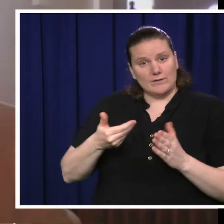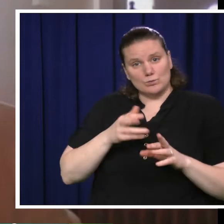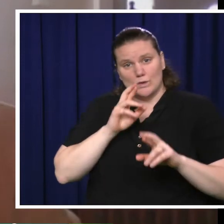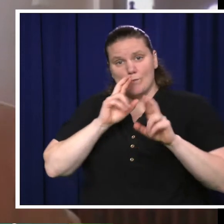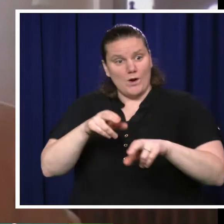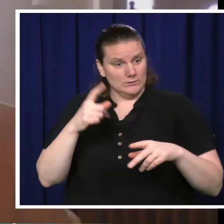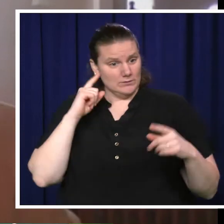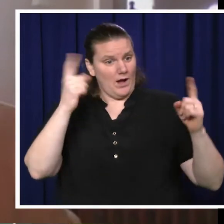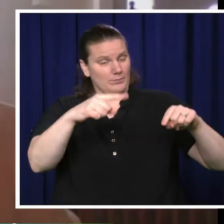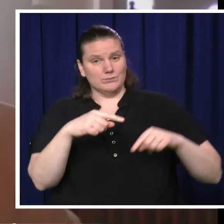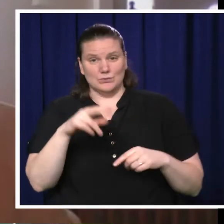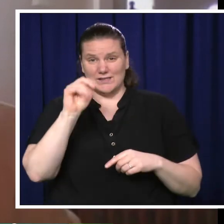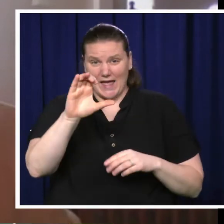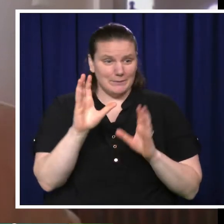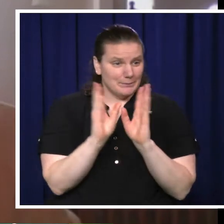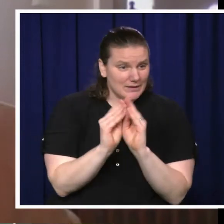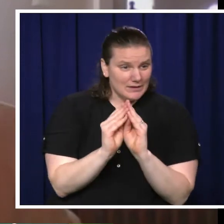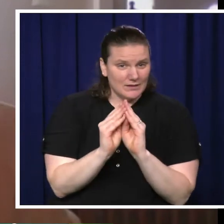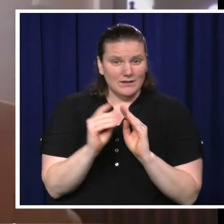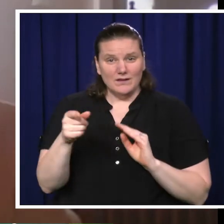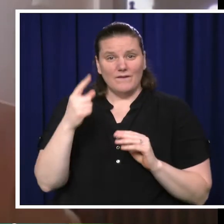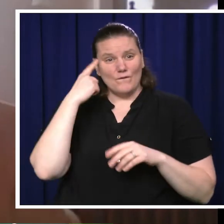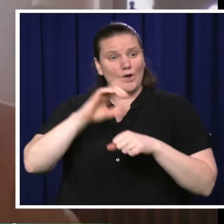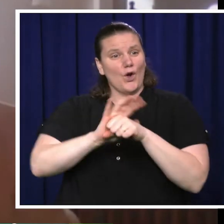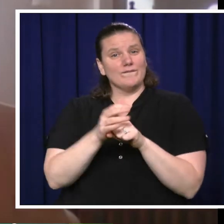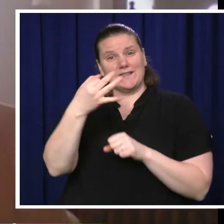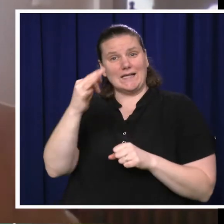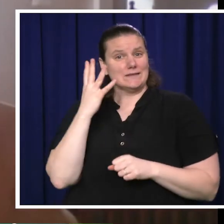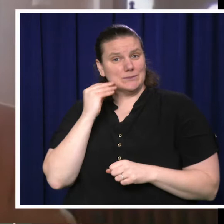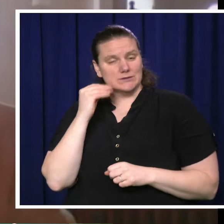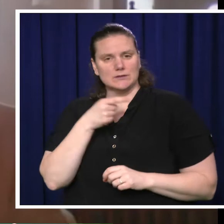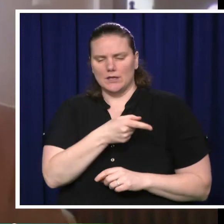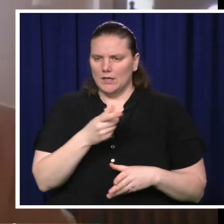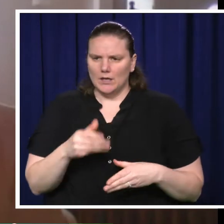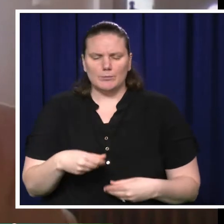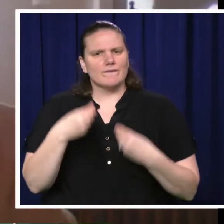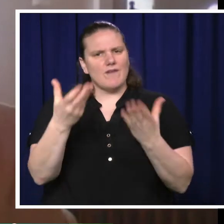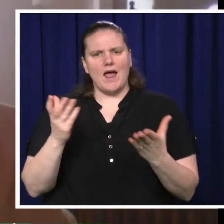Last summer, we invited him to report to a regular NACCC meeting on the county's covid-19 experience.